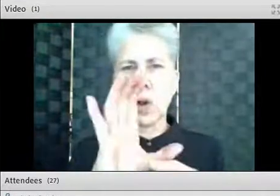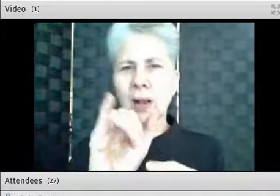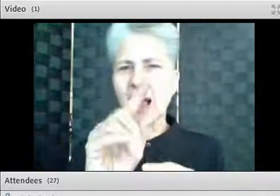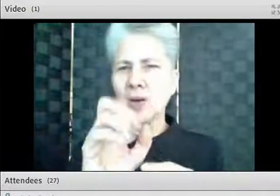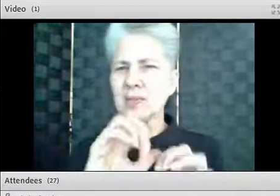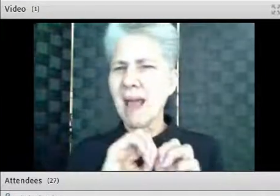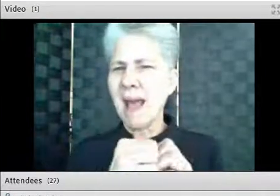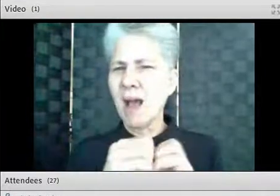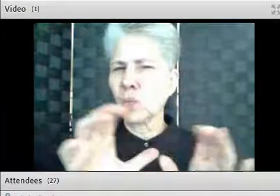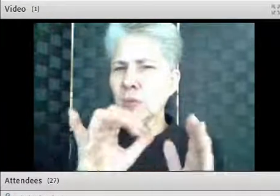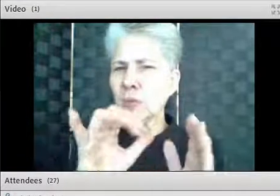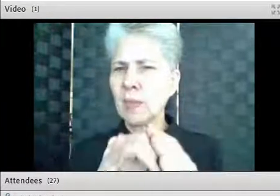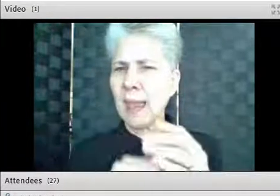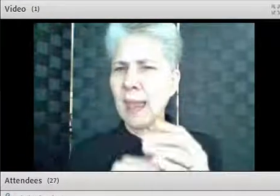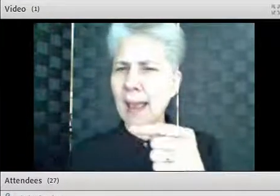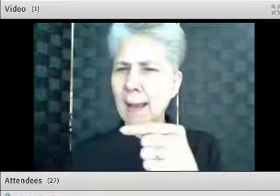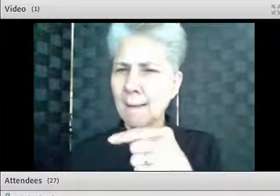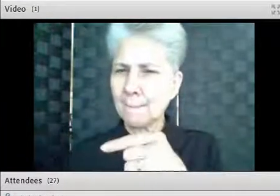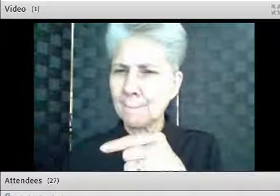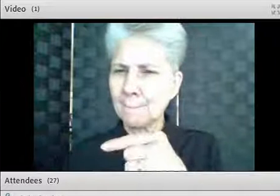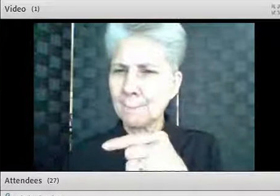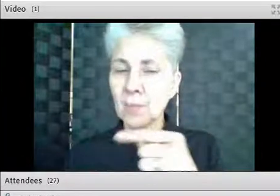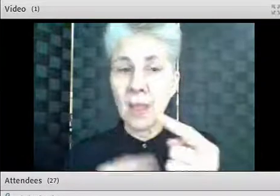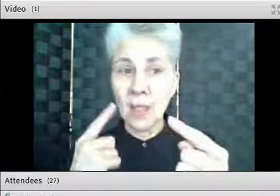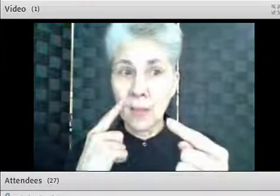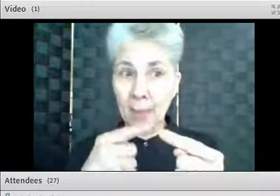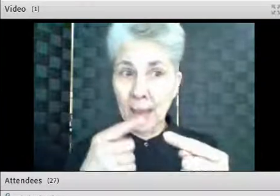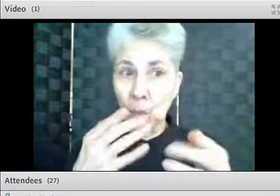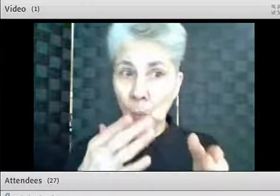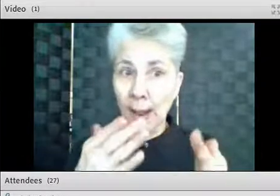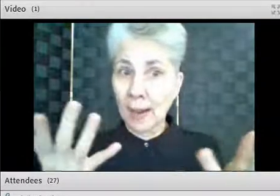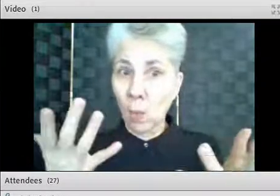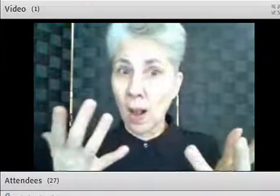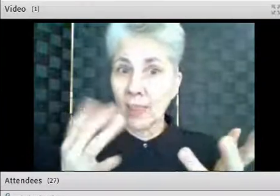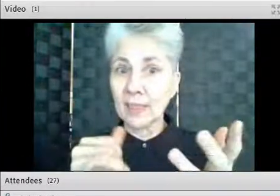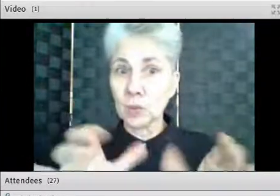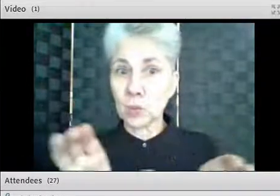So the main way that you can do this is using what's called